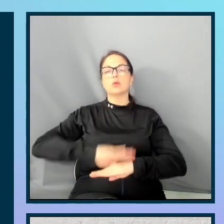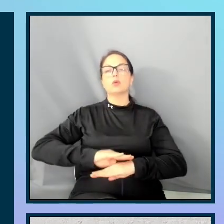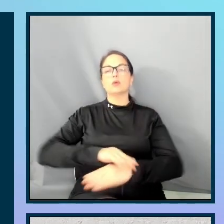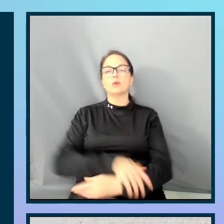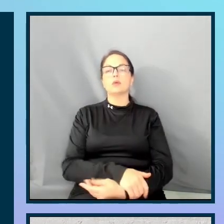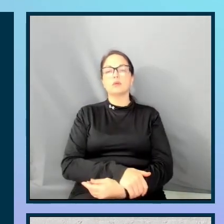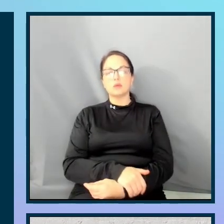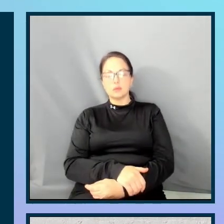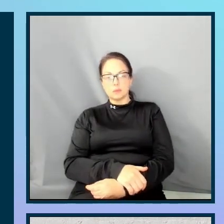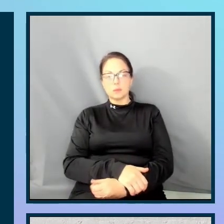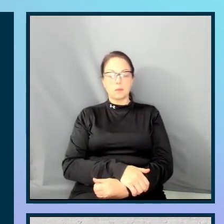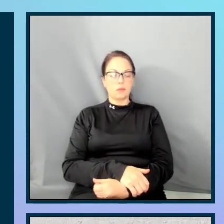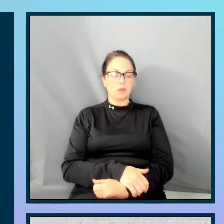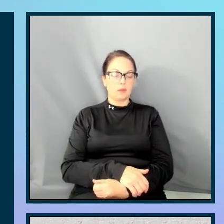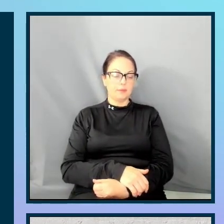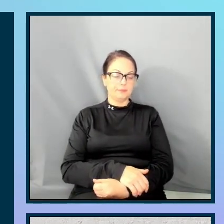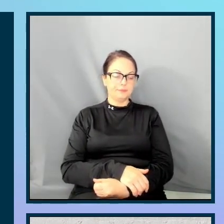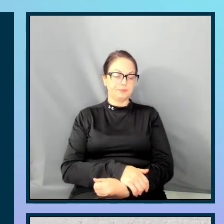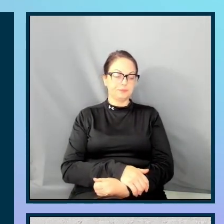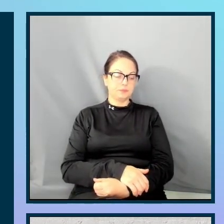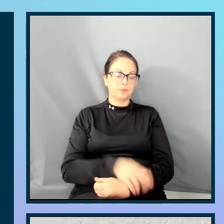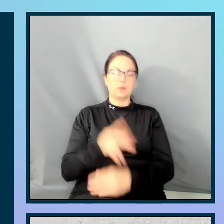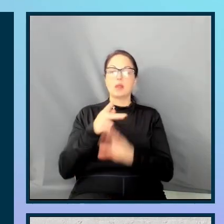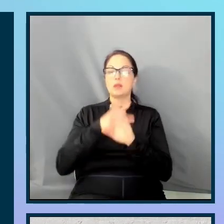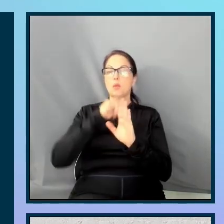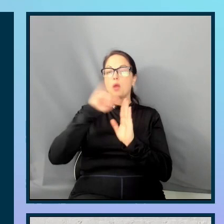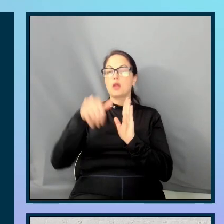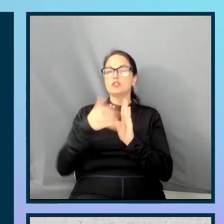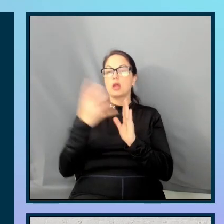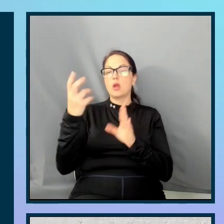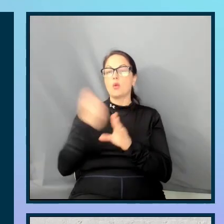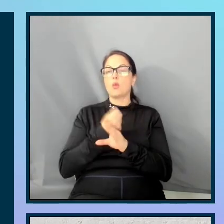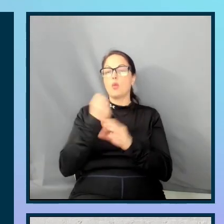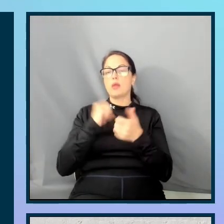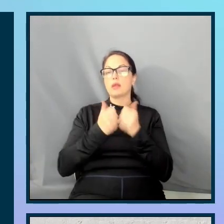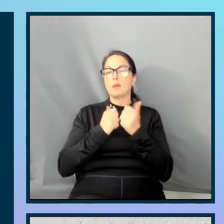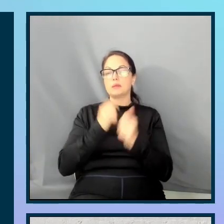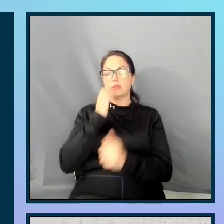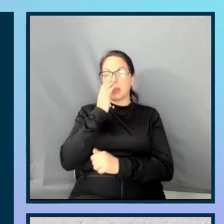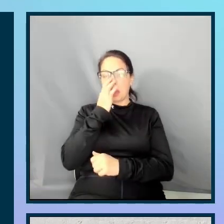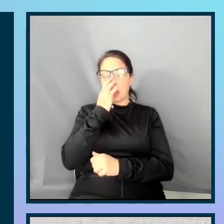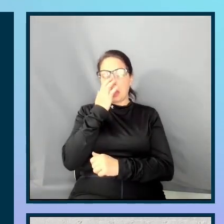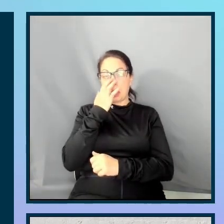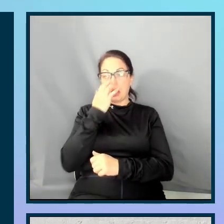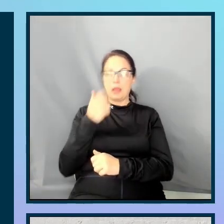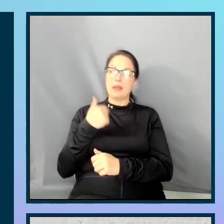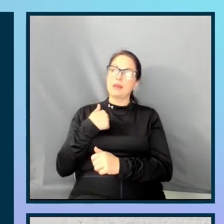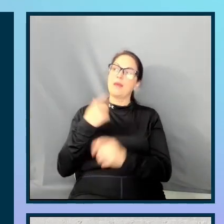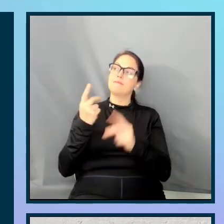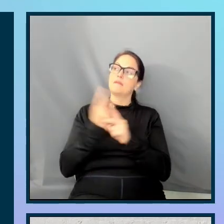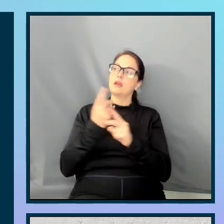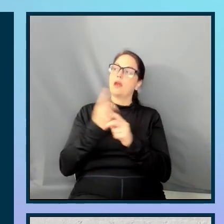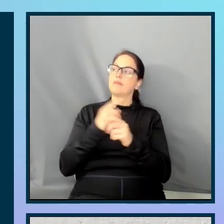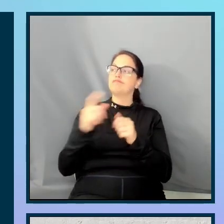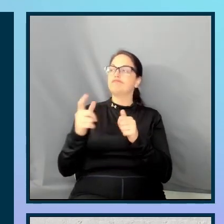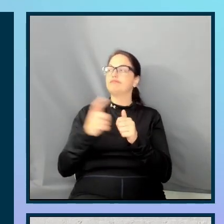The project won our bootcamp competition, and I had my first taste of accessibility, intentionally so.